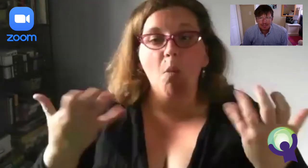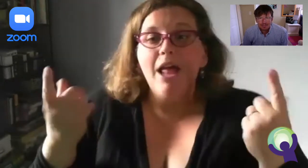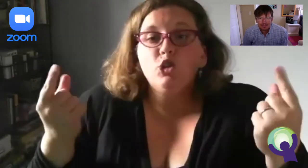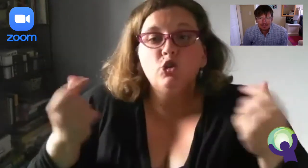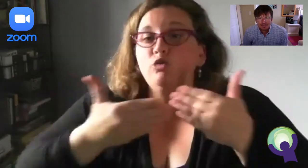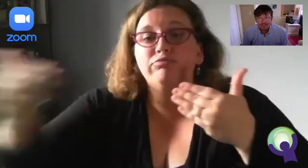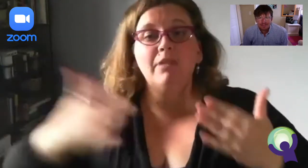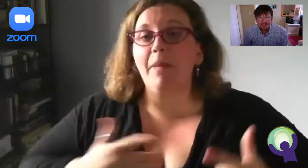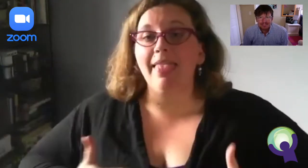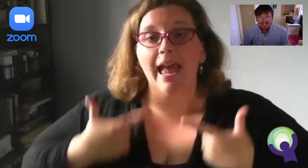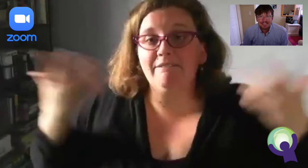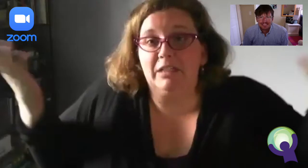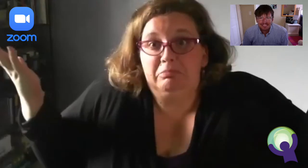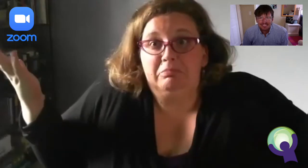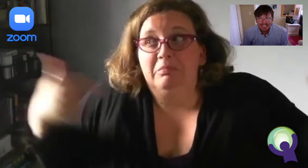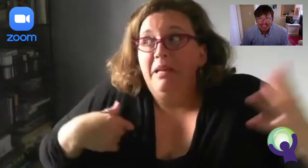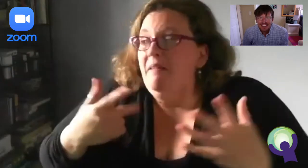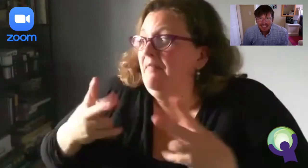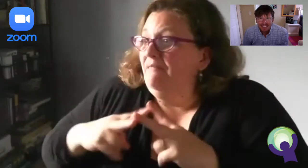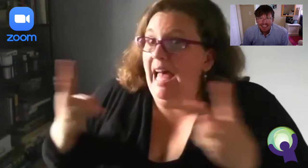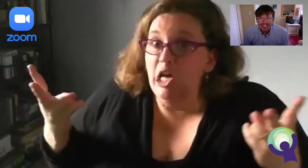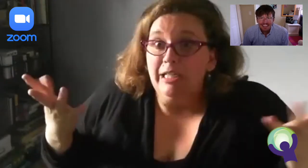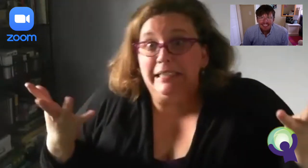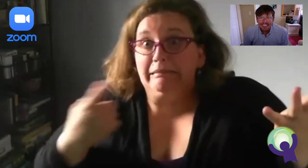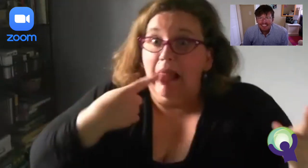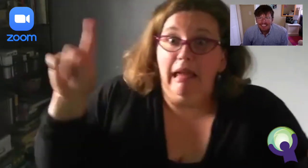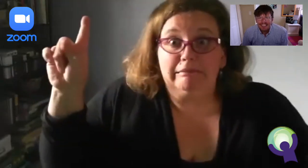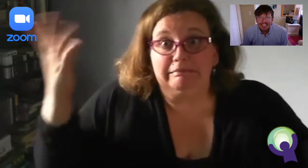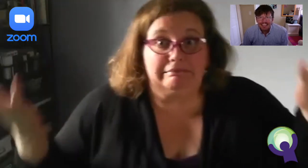I didn't know what I wanted to do for the rest of my life.